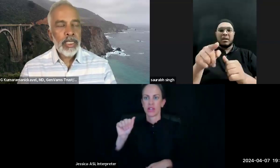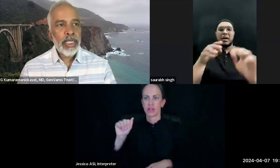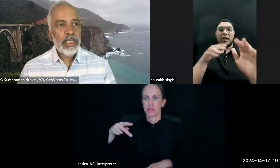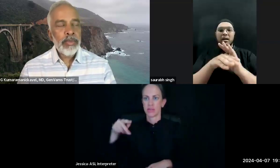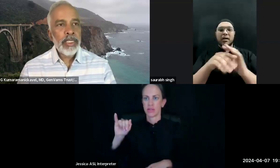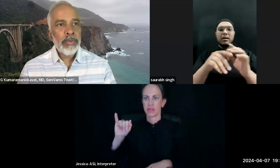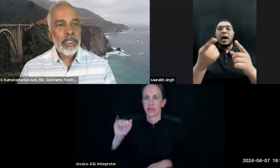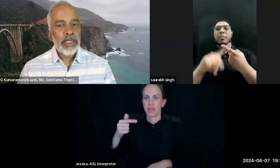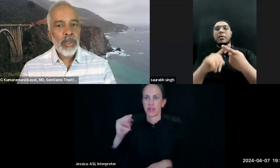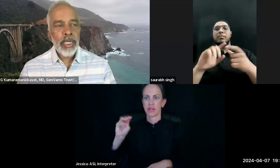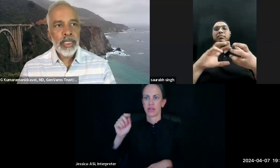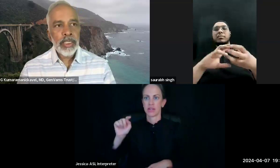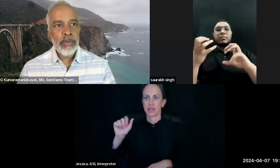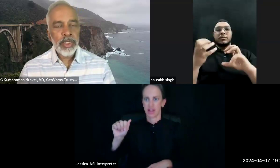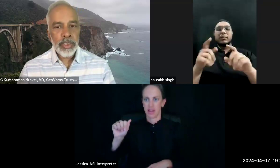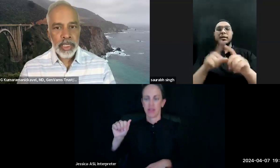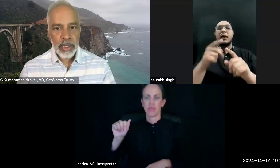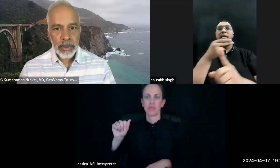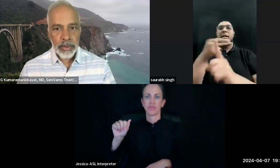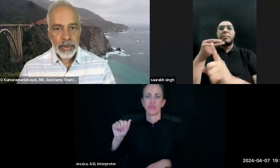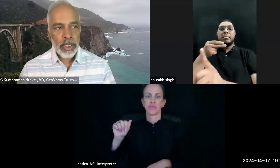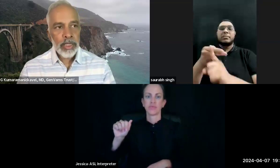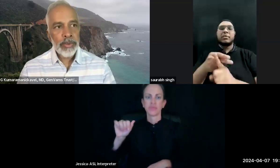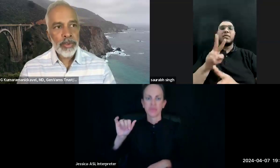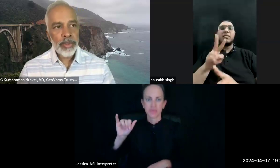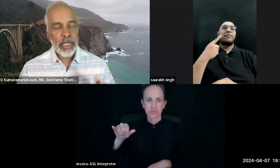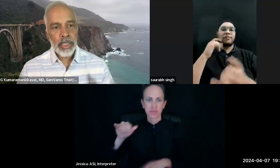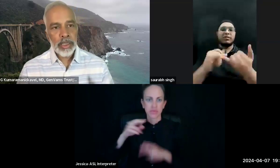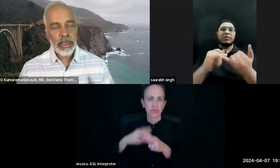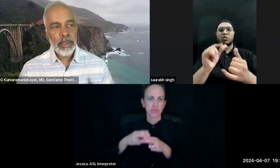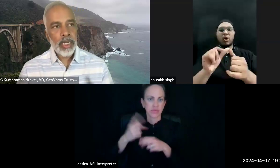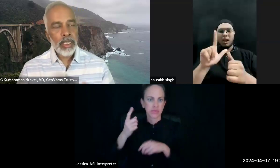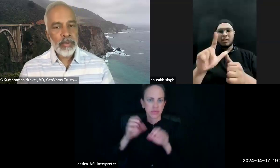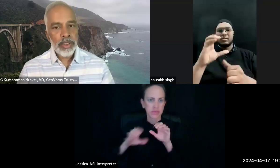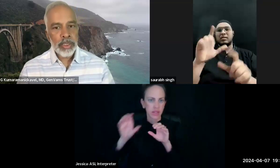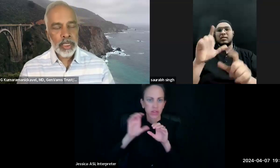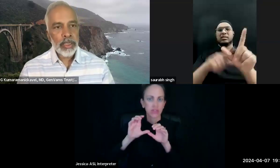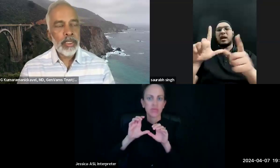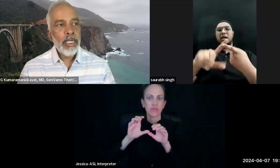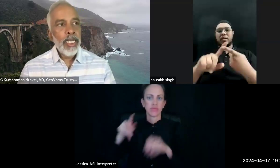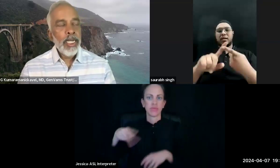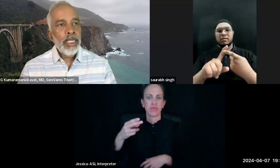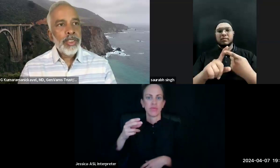that takes place which is called as the visual cycle. Okay phototransduction and visual cycle.